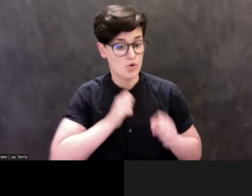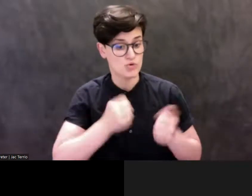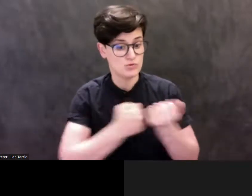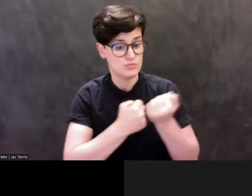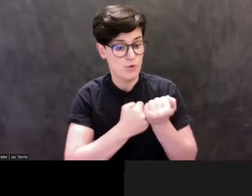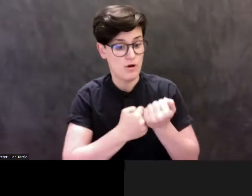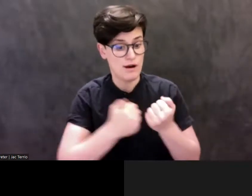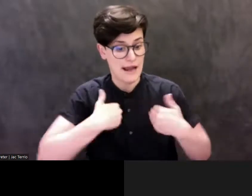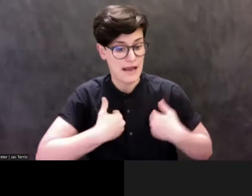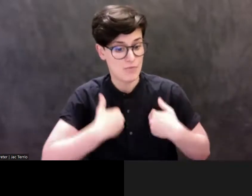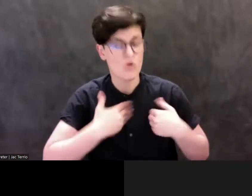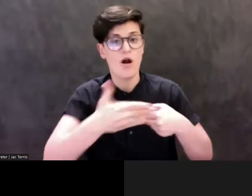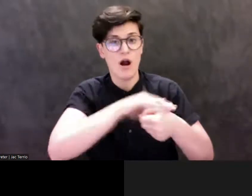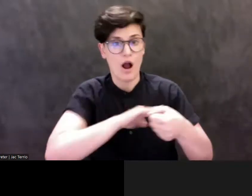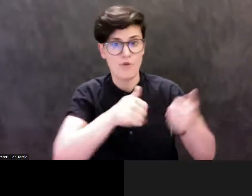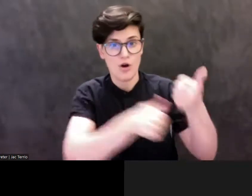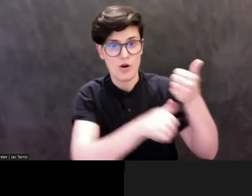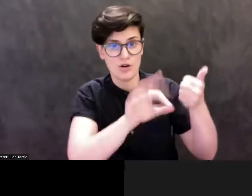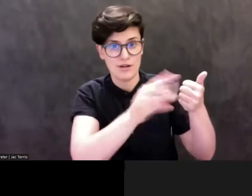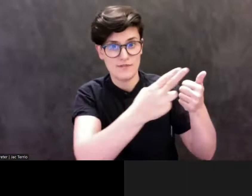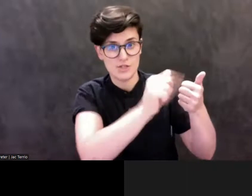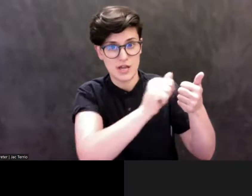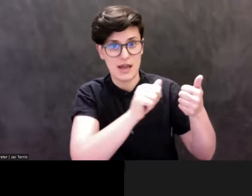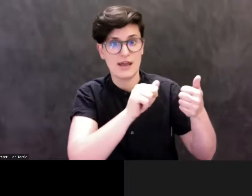They are not covered by the American with disabilities act.